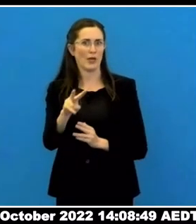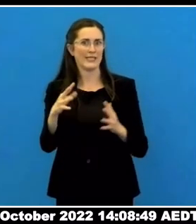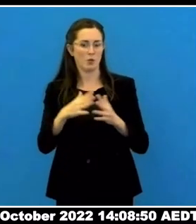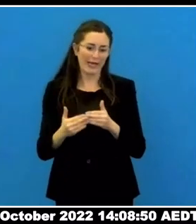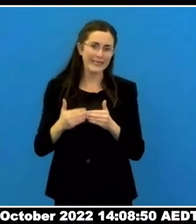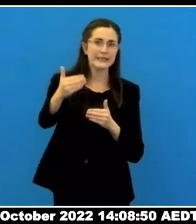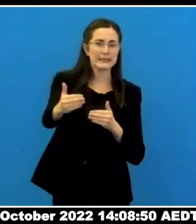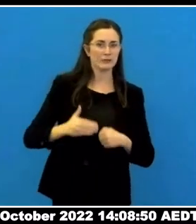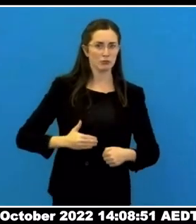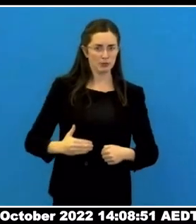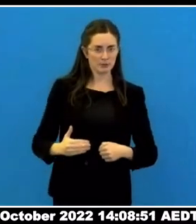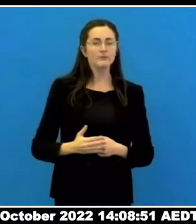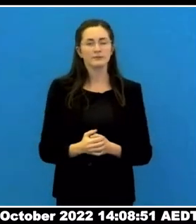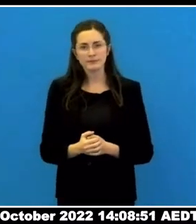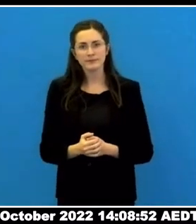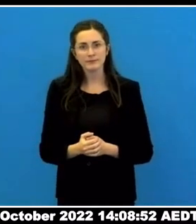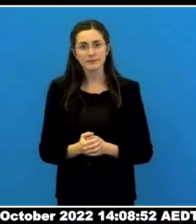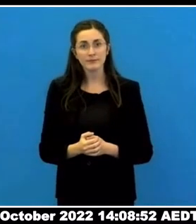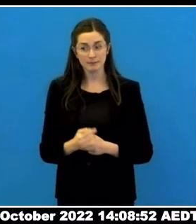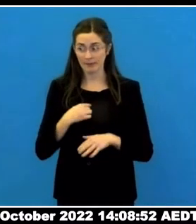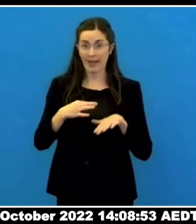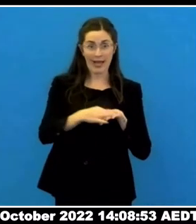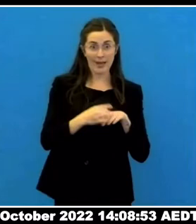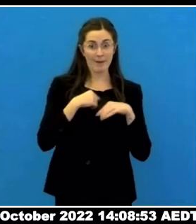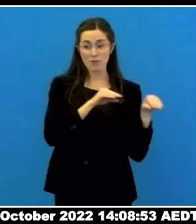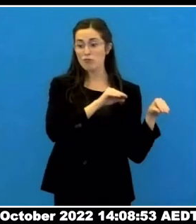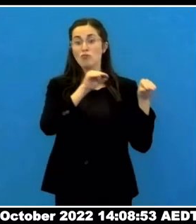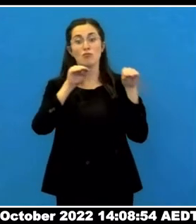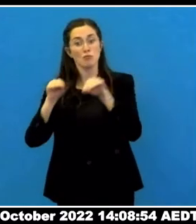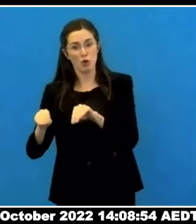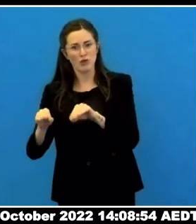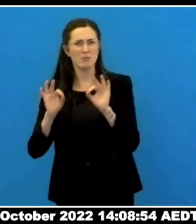So, my husband and I moved to accommodation provided by the hospital